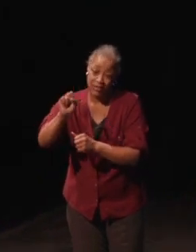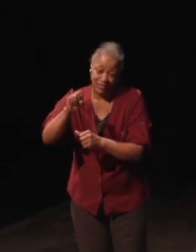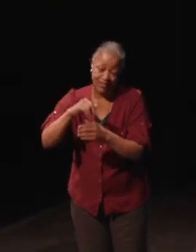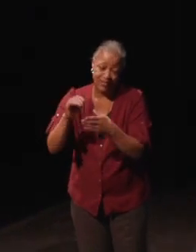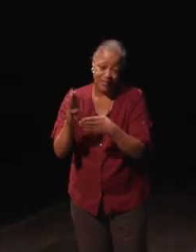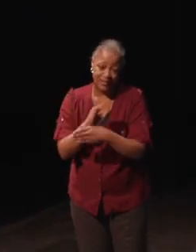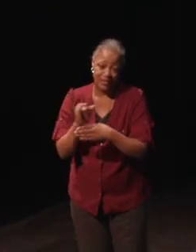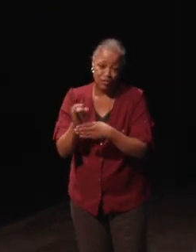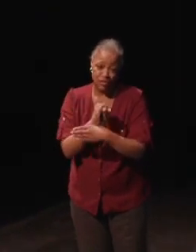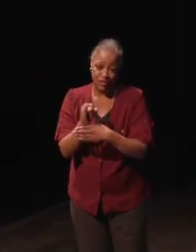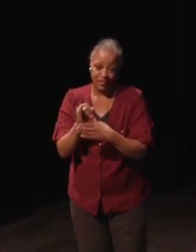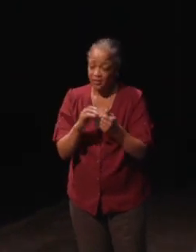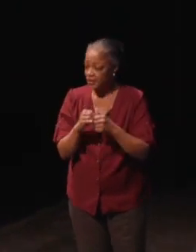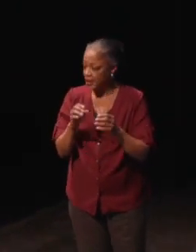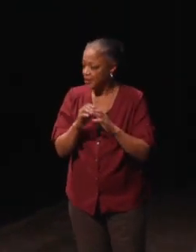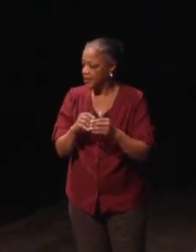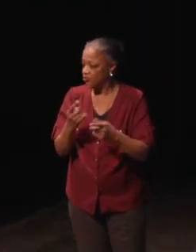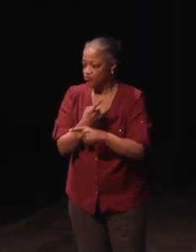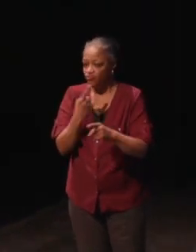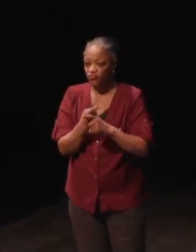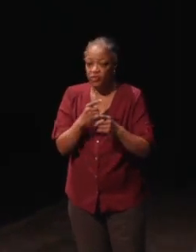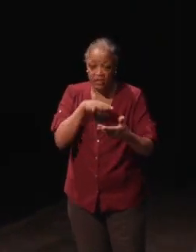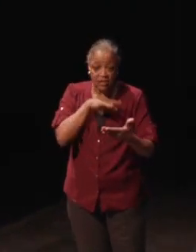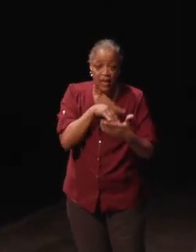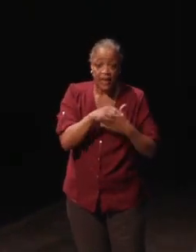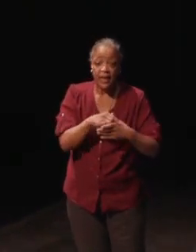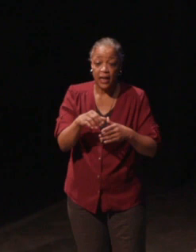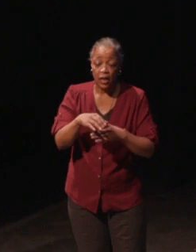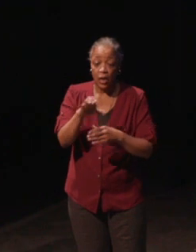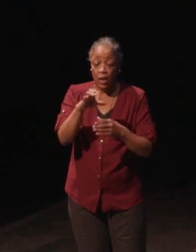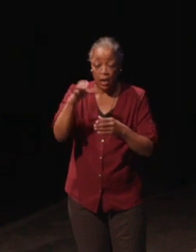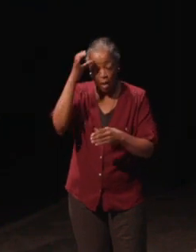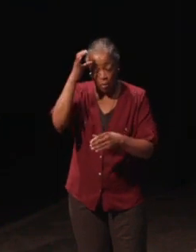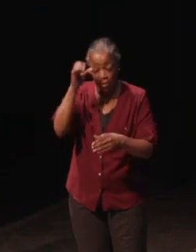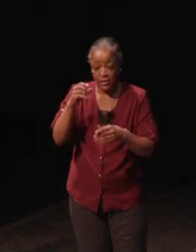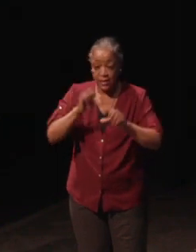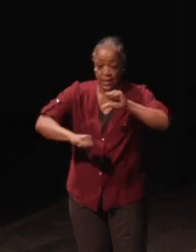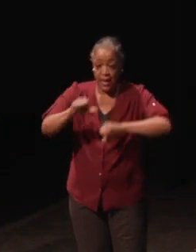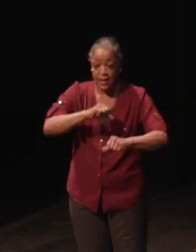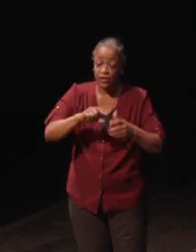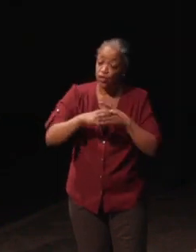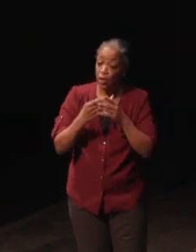So, I did the classical route of studying computer science and started at a big game studio.